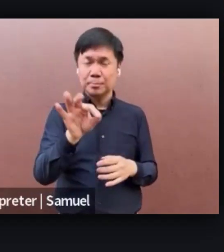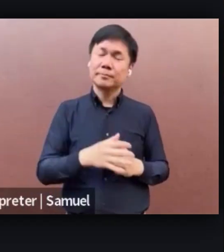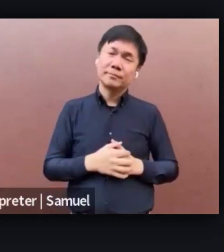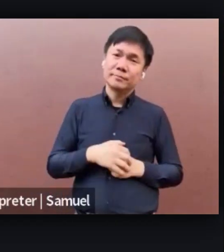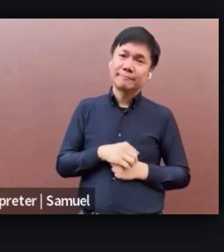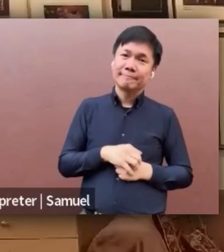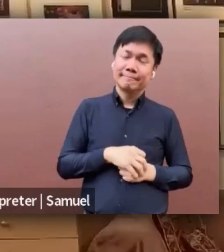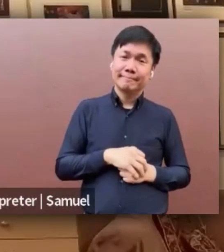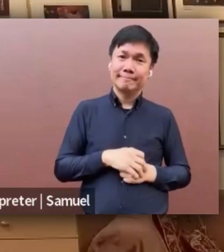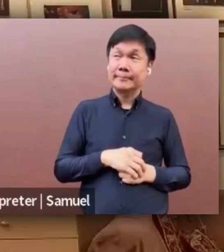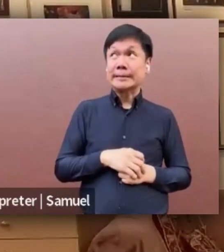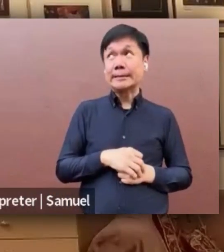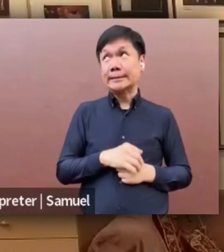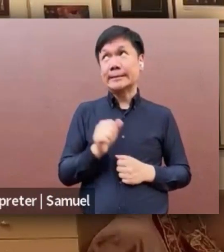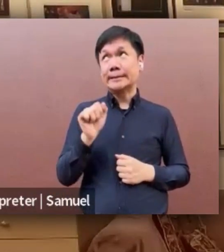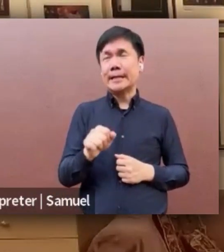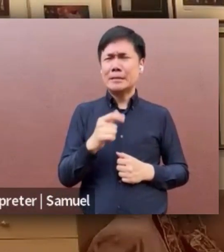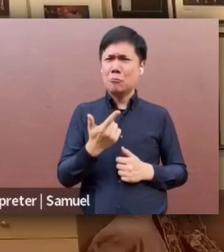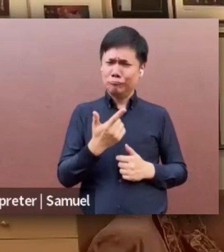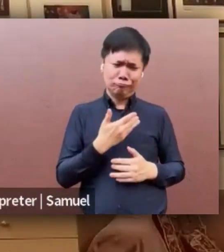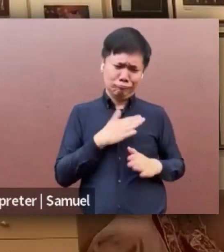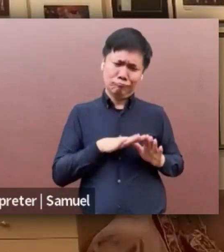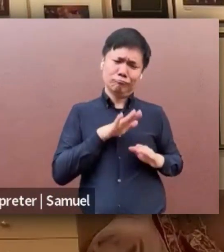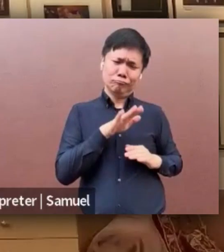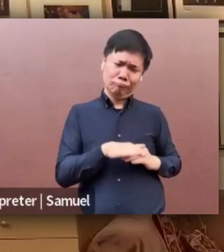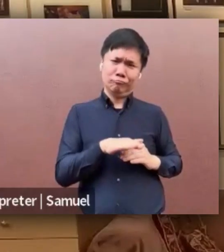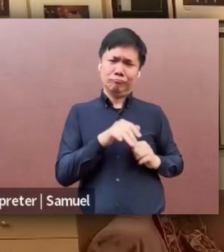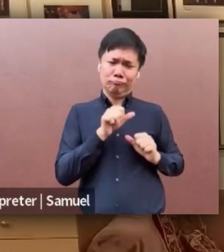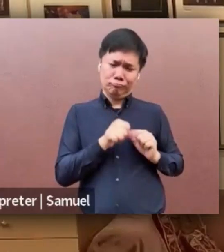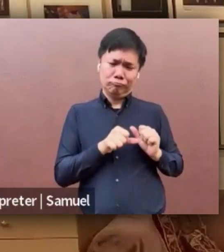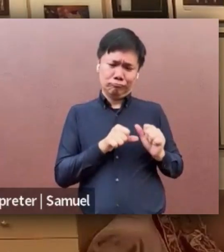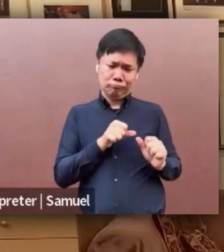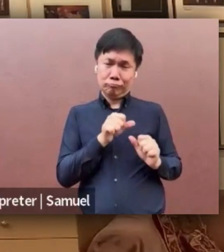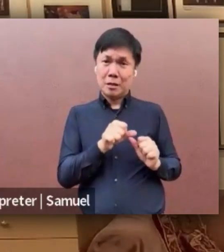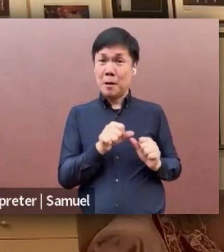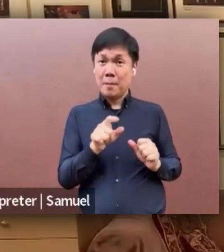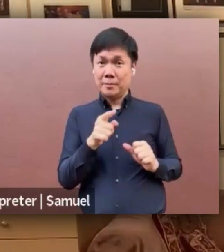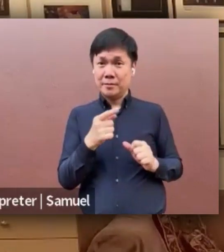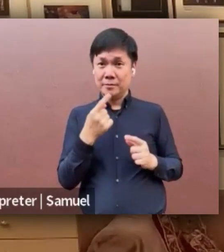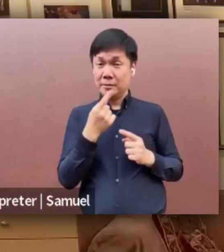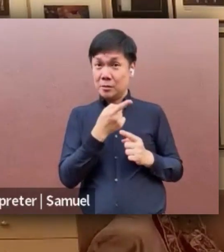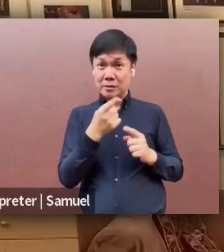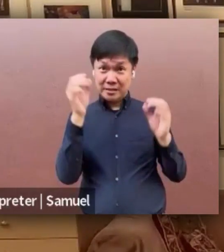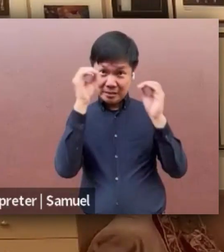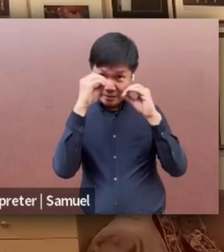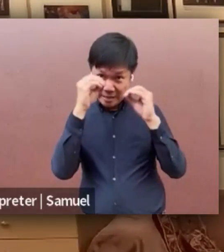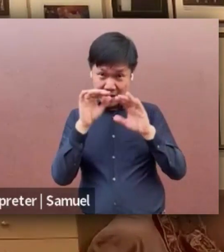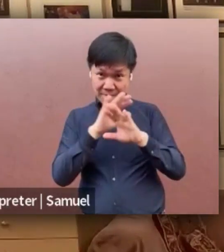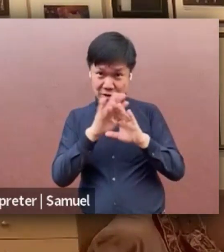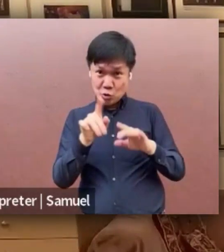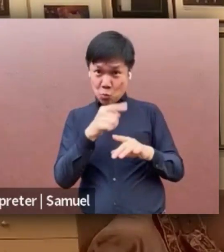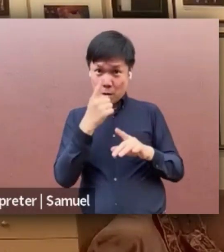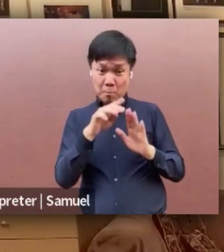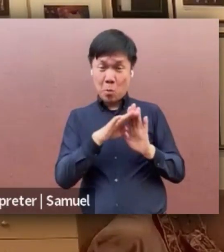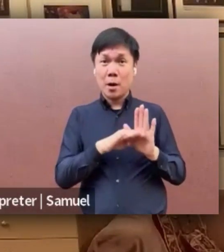So, I think that we are in early stages of all of this, and I don't want to suggest that Google has